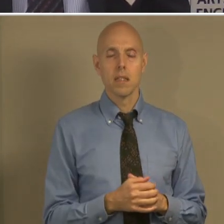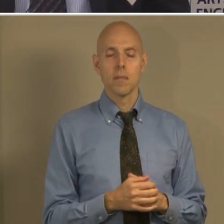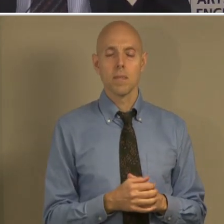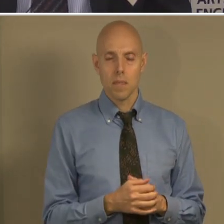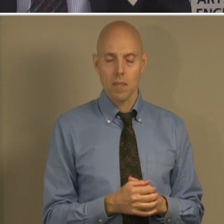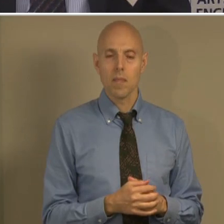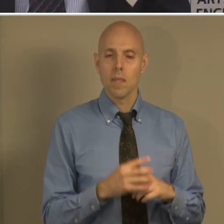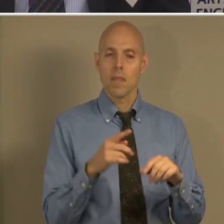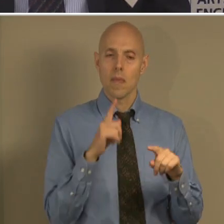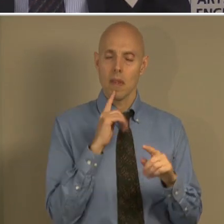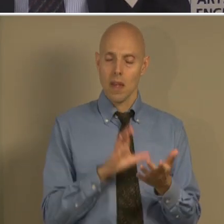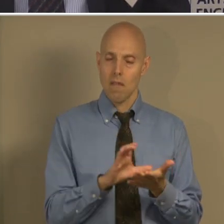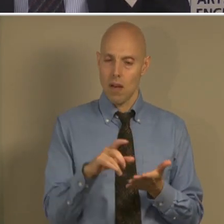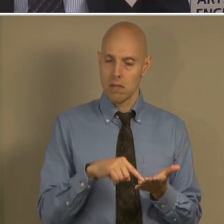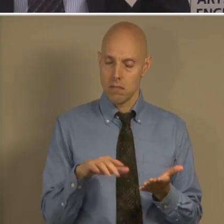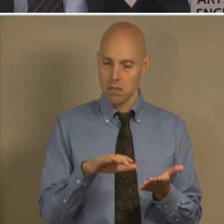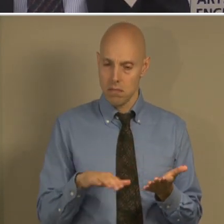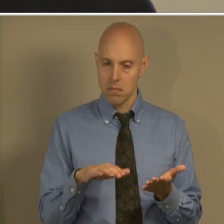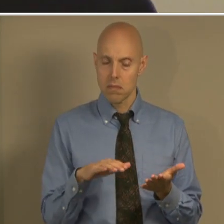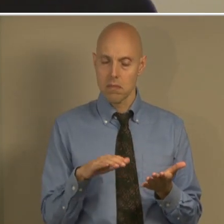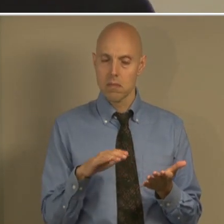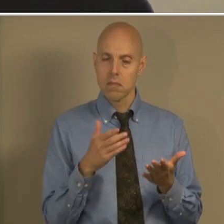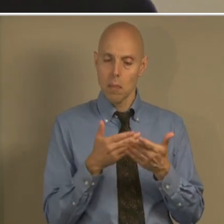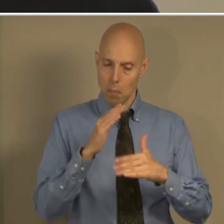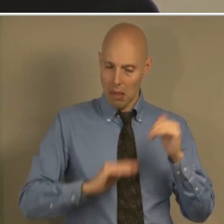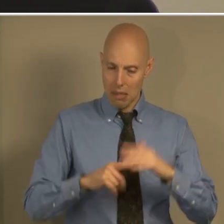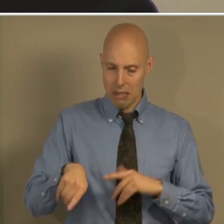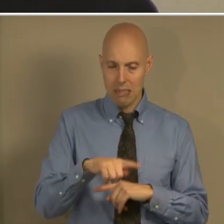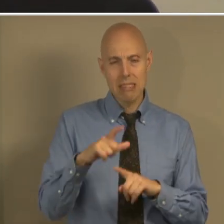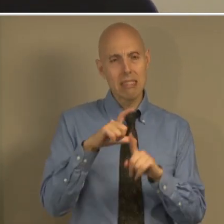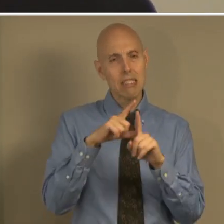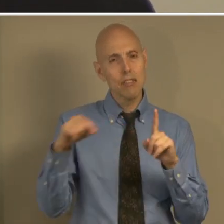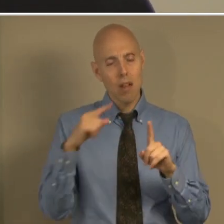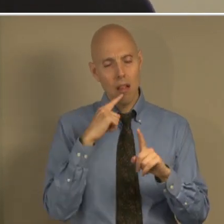We also have funds around building digital capacity and improving resilience